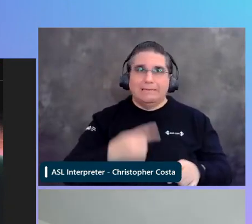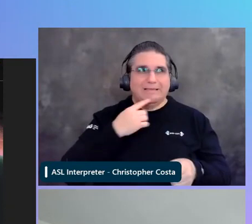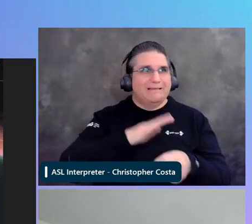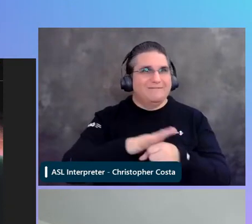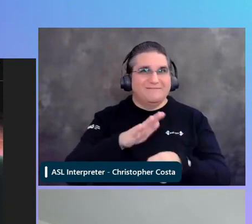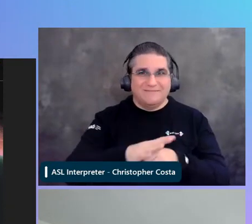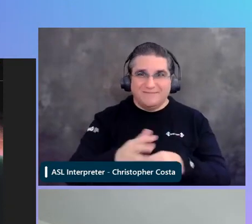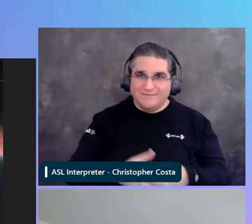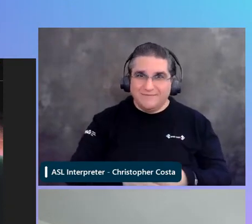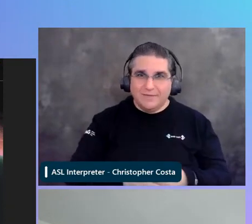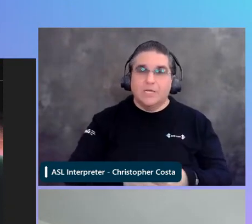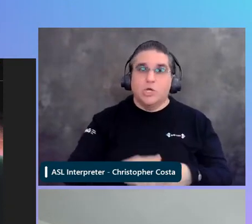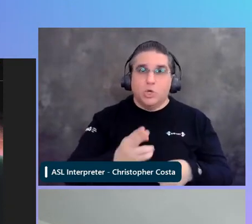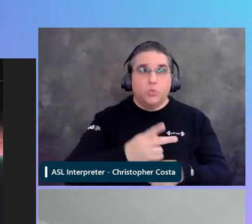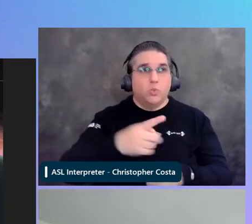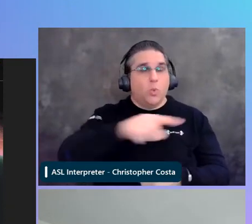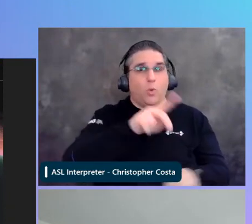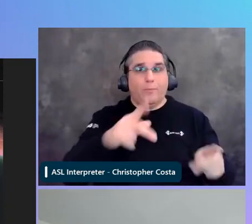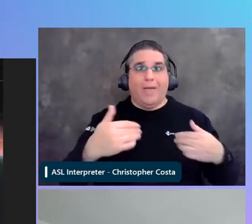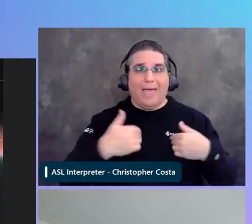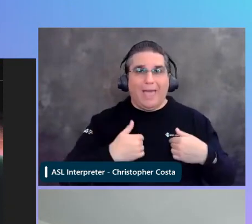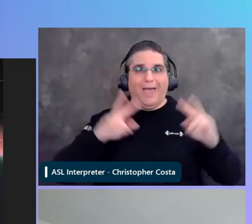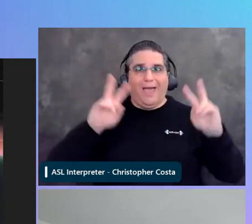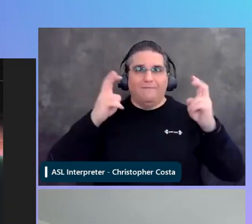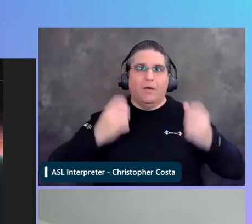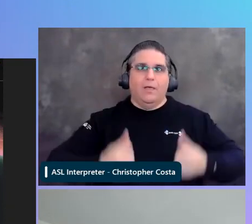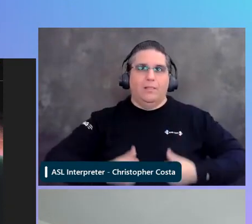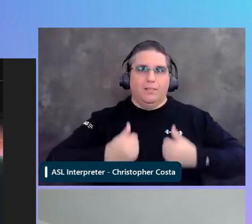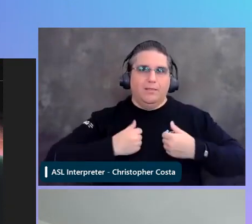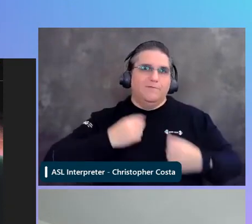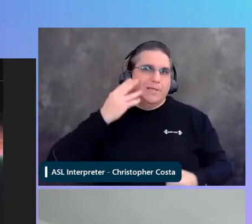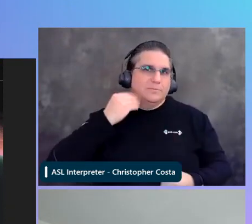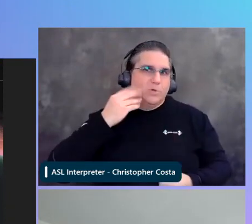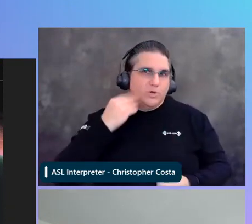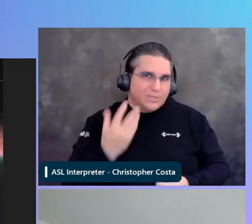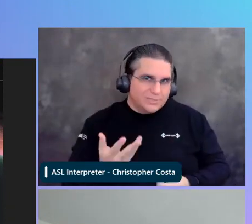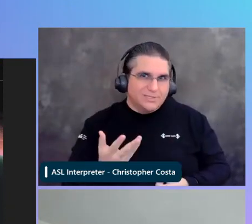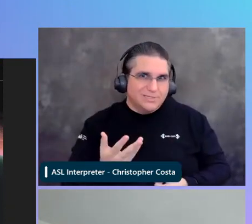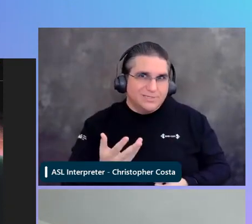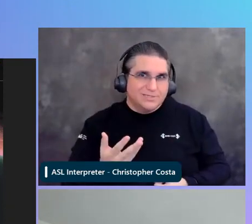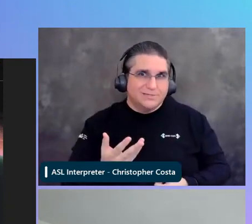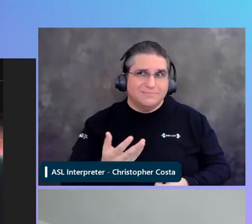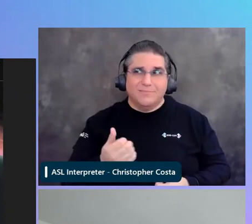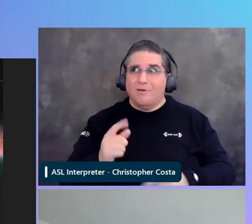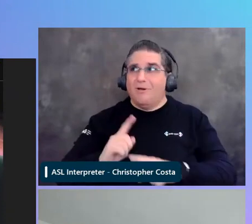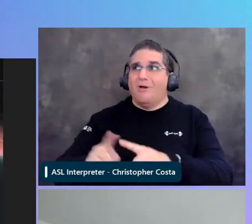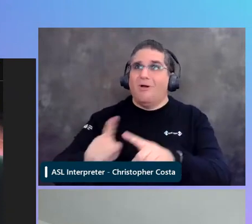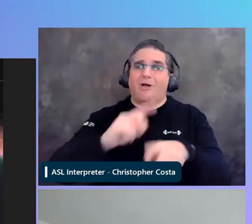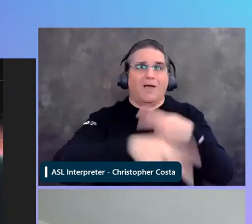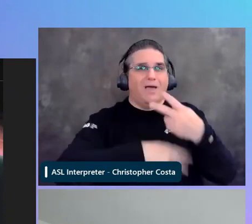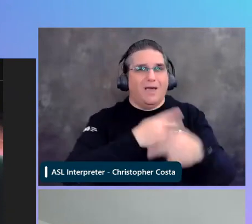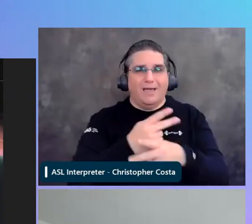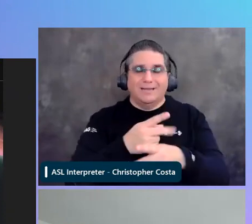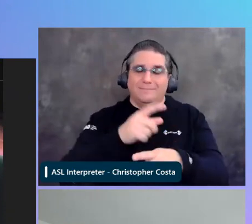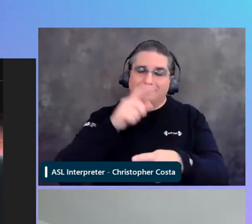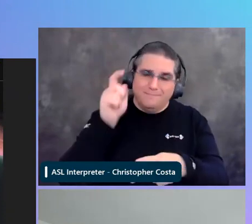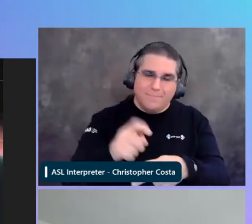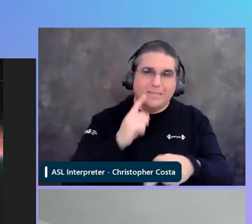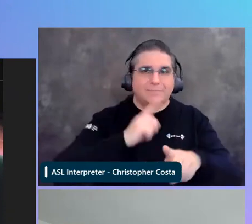people with lived experiences. Test with people of all kinds. It doesn't matter. It needs to